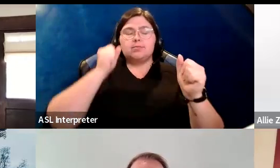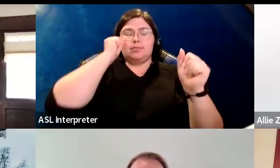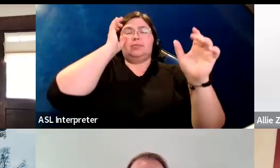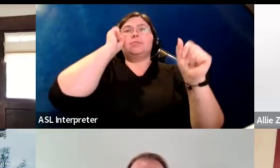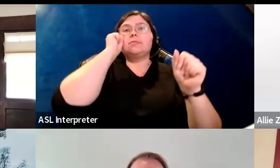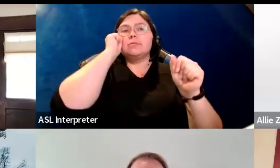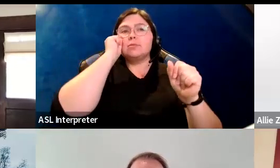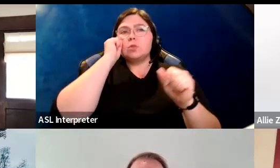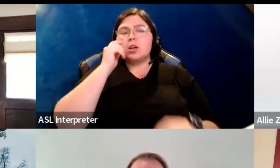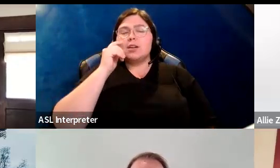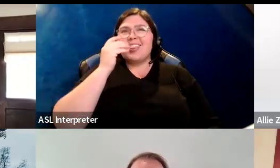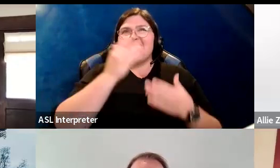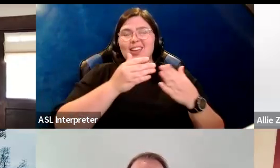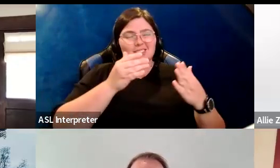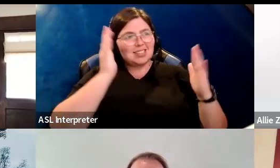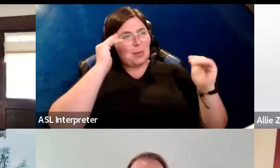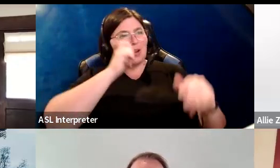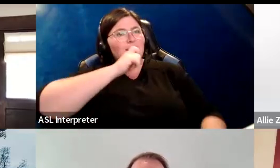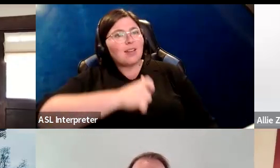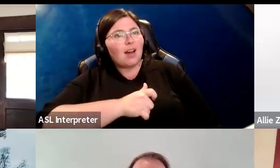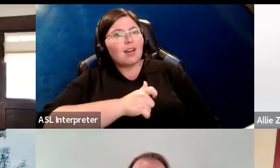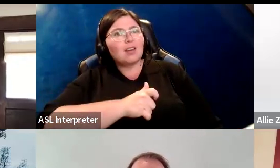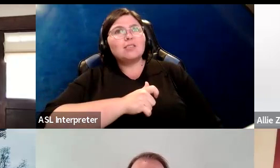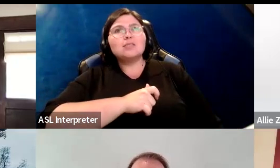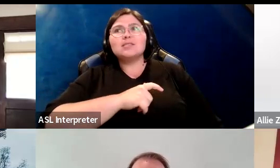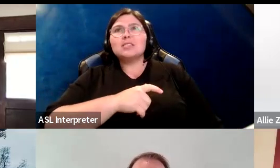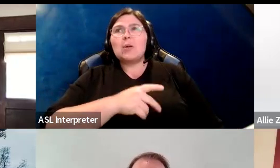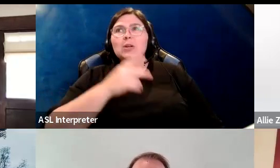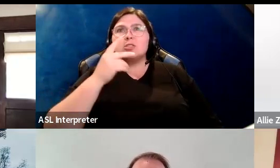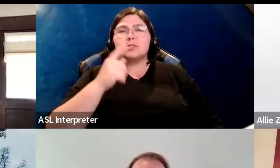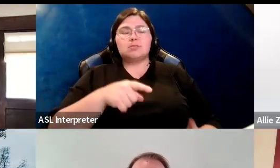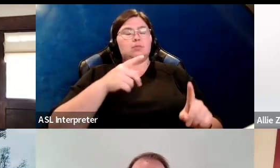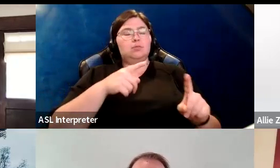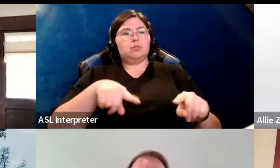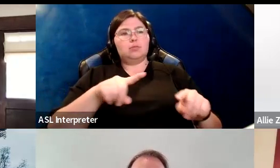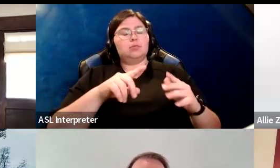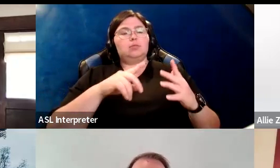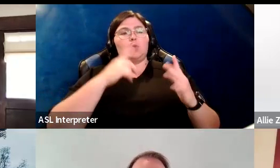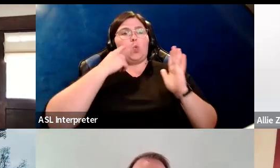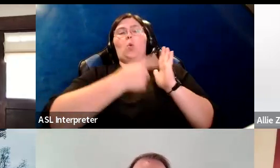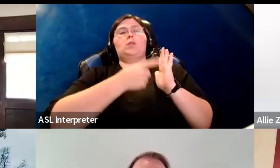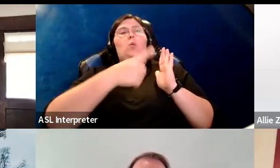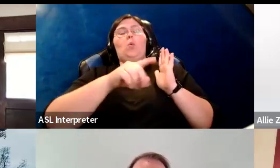that we did not envision. And we're just seeing things develop over time.